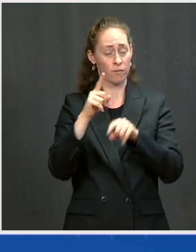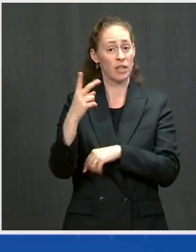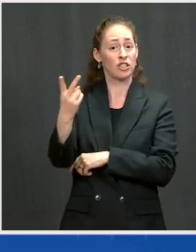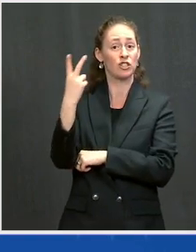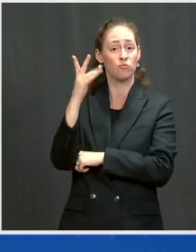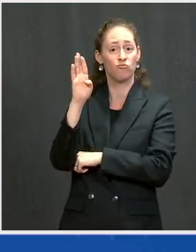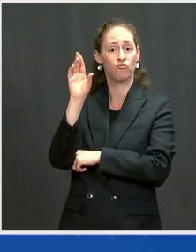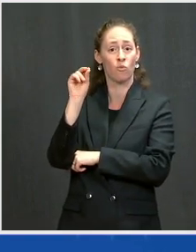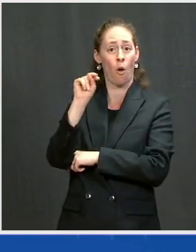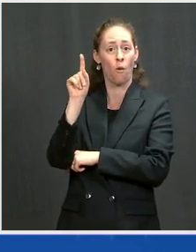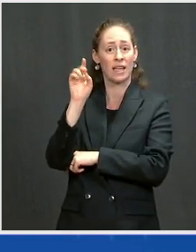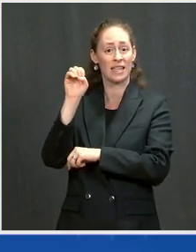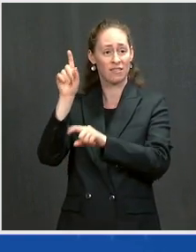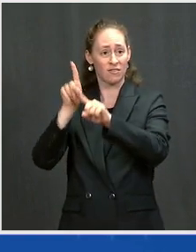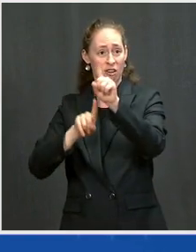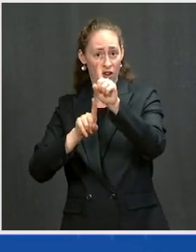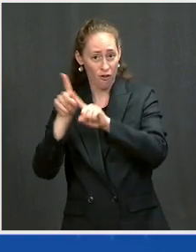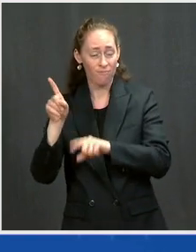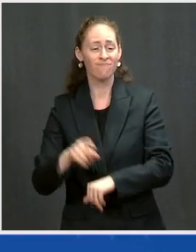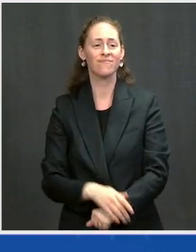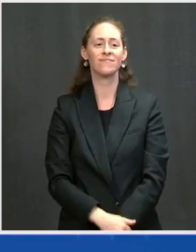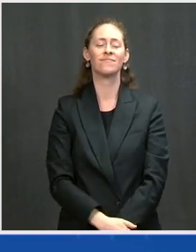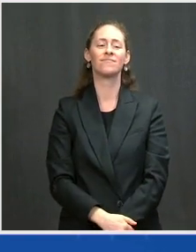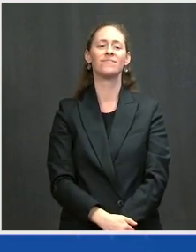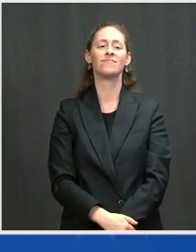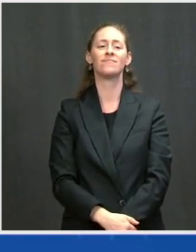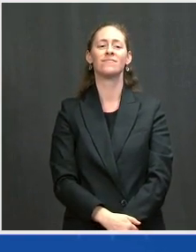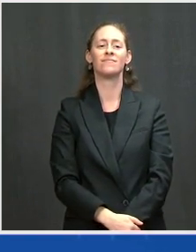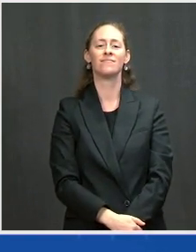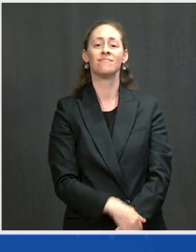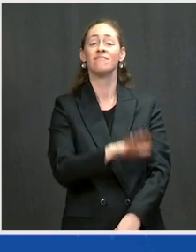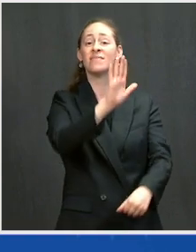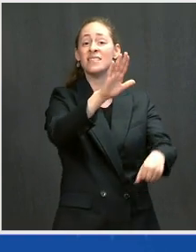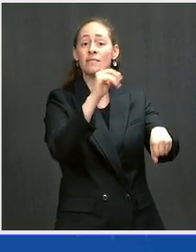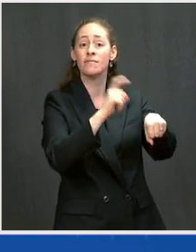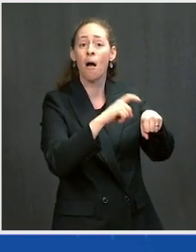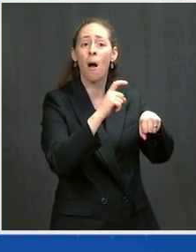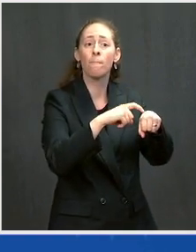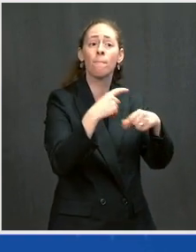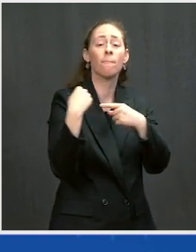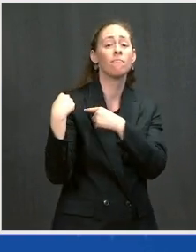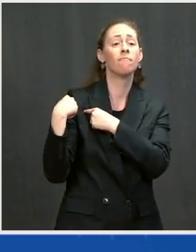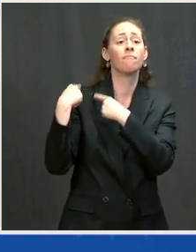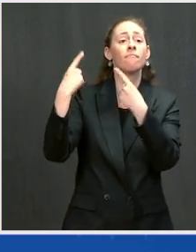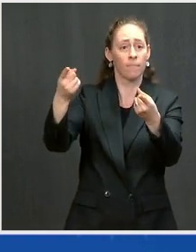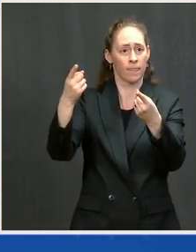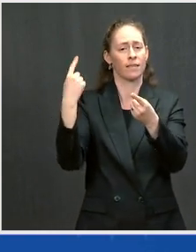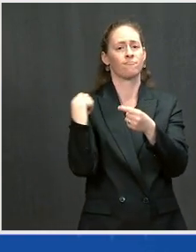and add to that during his service, five Purple Hearts for injuries suffered in combat.